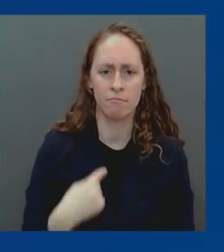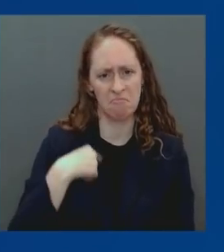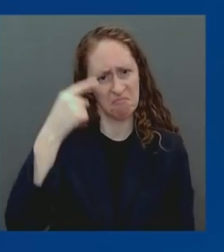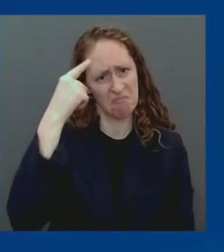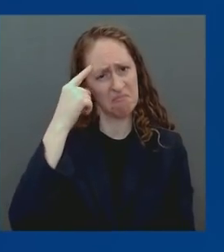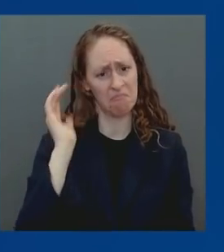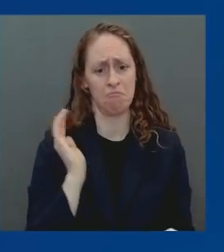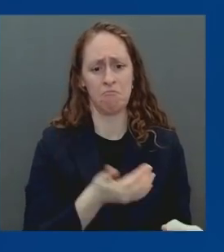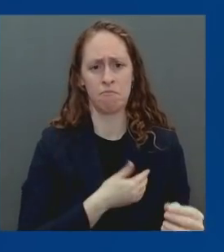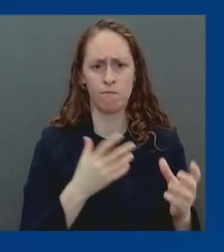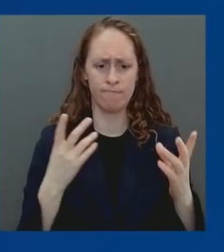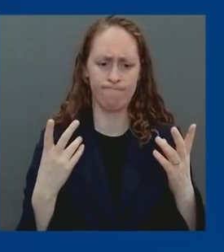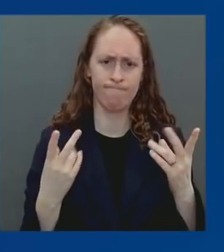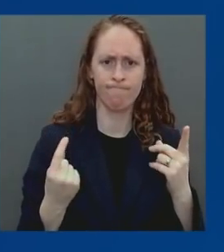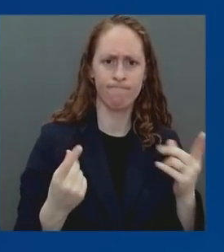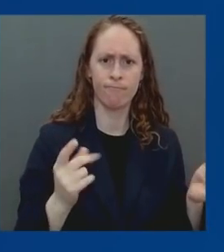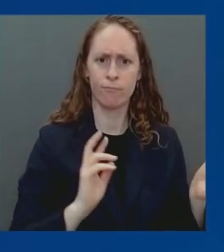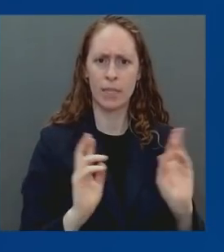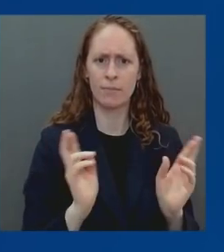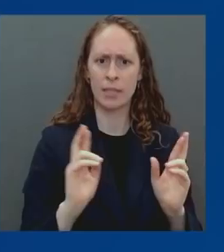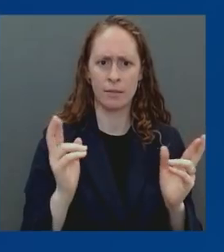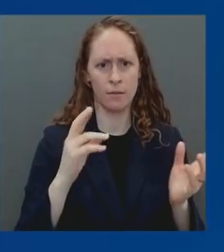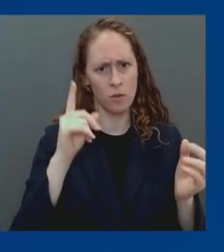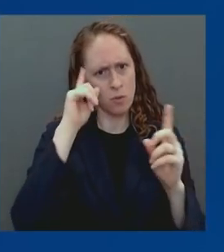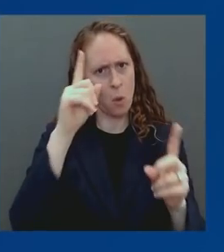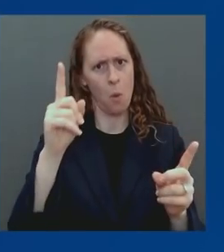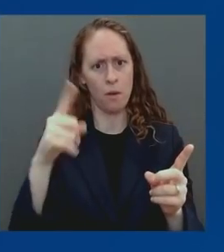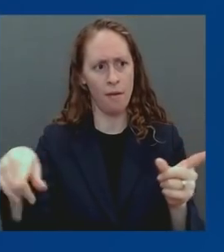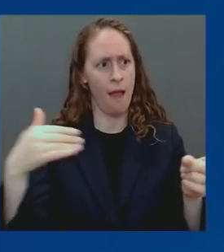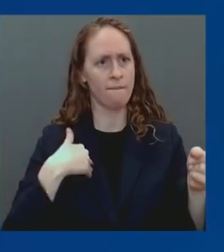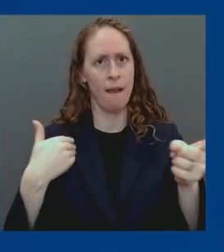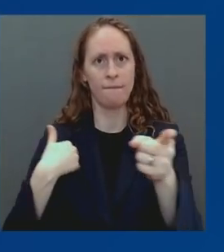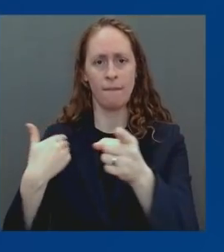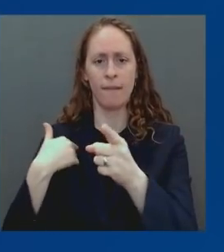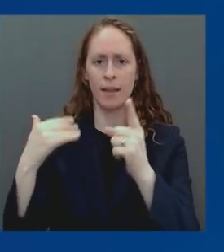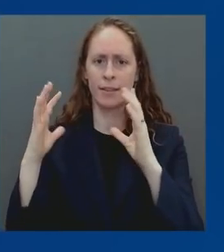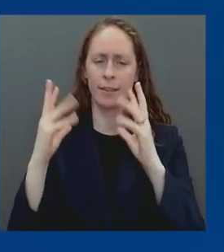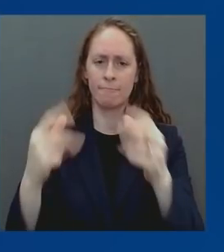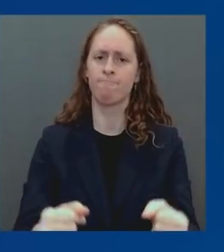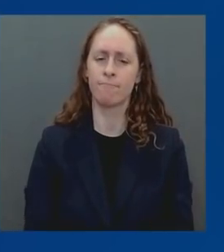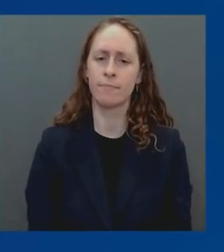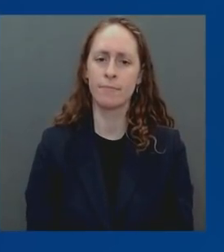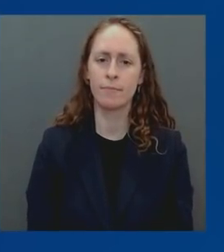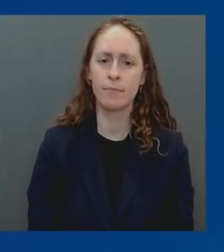The second part of your question? Dr. Fauci: Yeah, I'll answer that, Jeff. She was asking about the Pandemic Preparedness Plan.